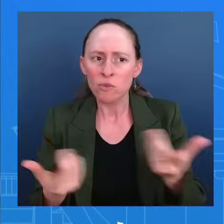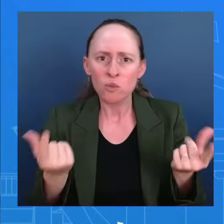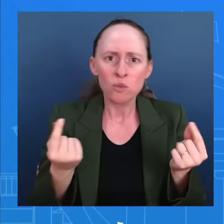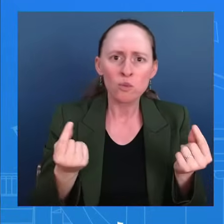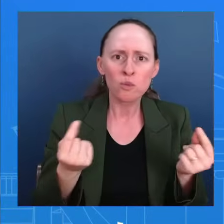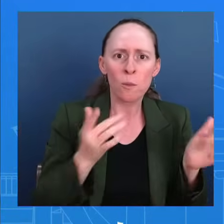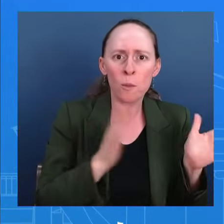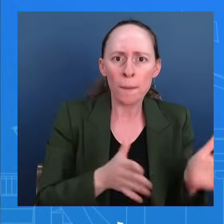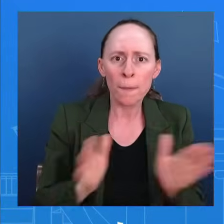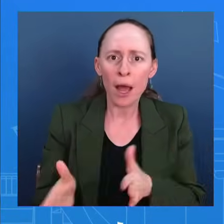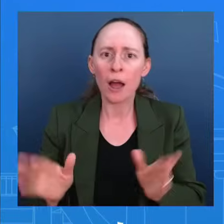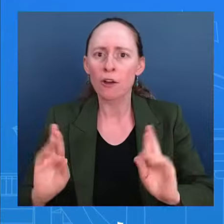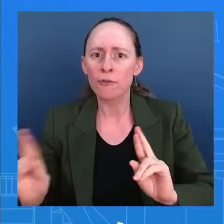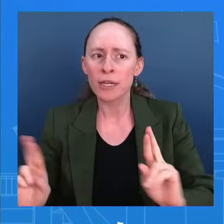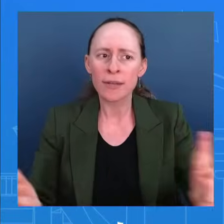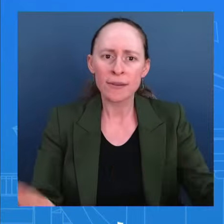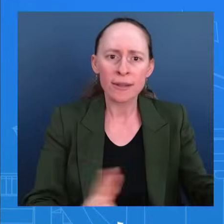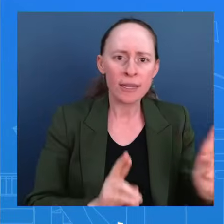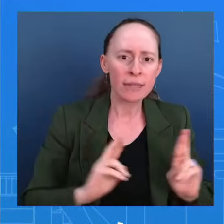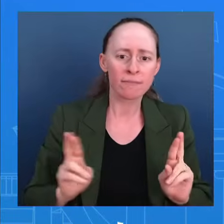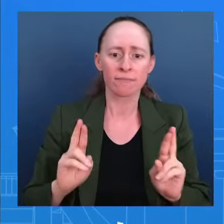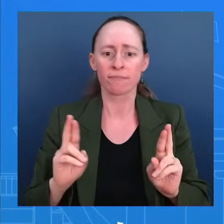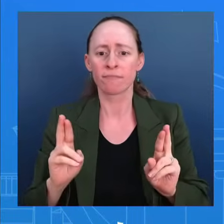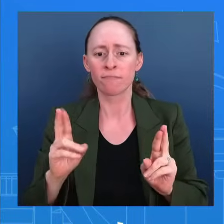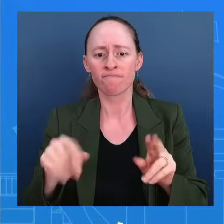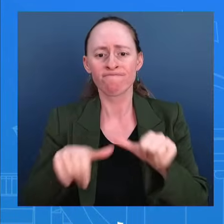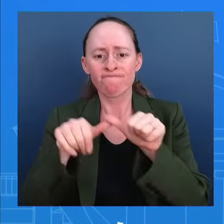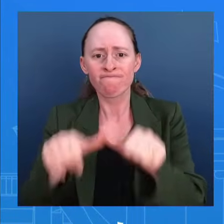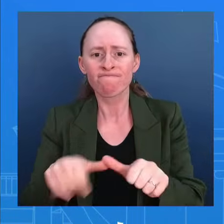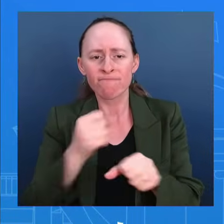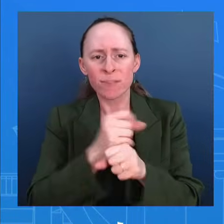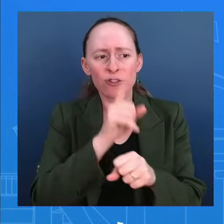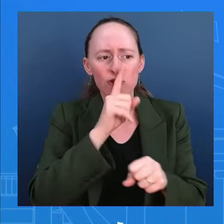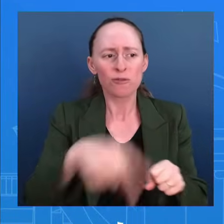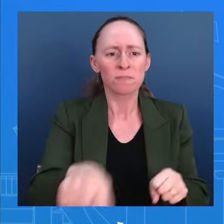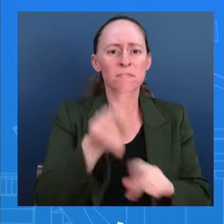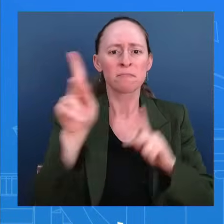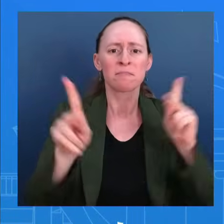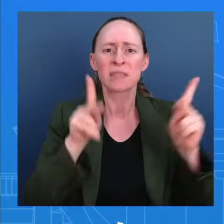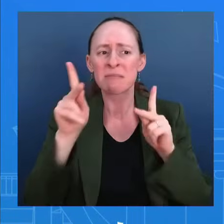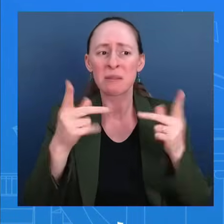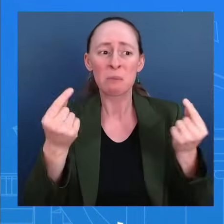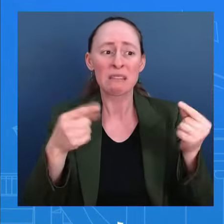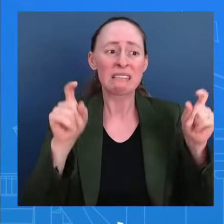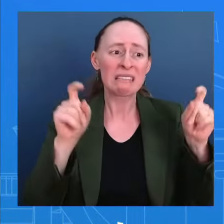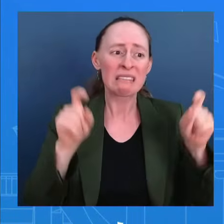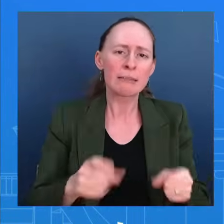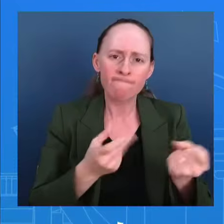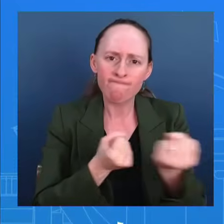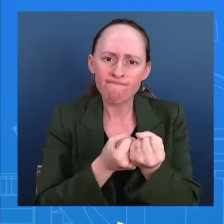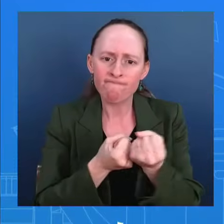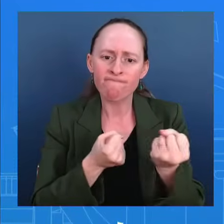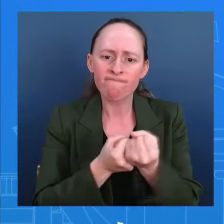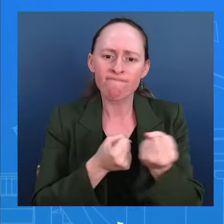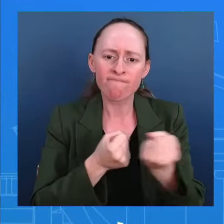to the immediate needs of folks who have been impacted by Hurricane Helene as well. That is also very much in --